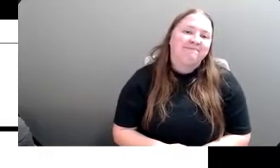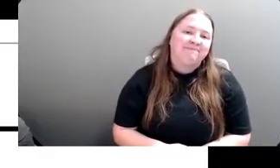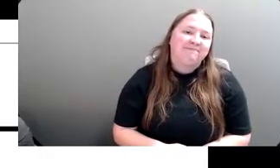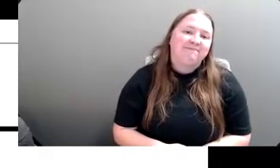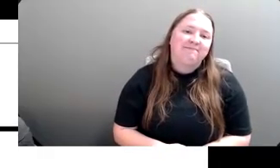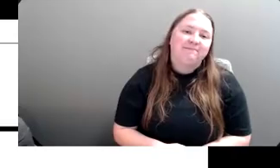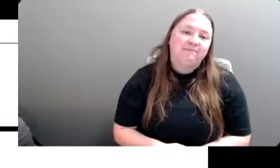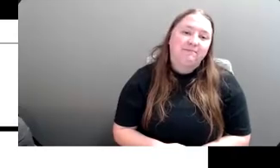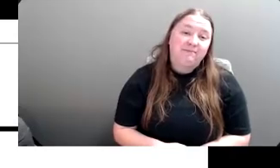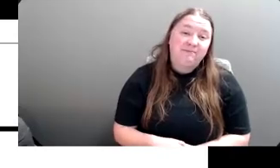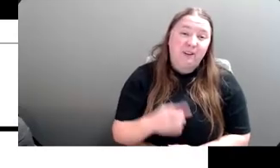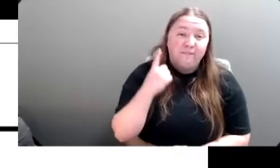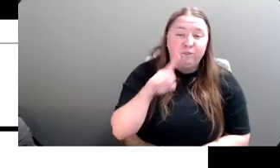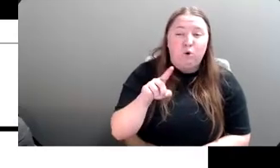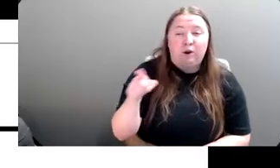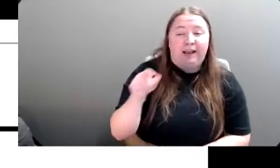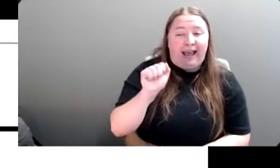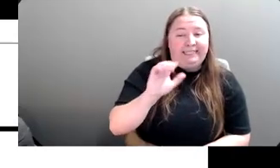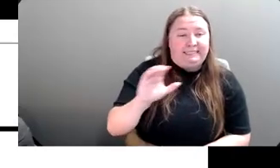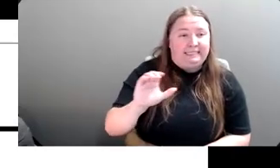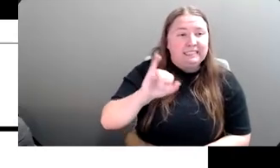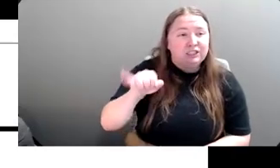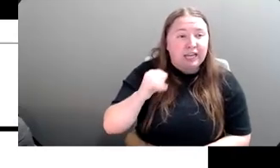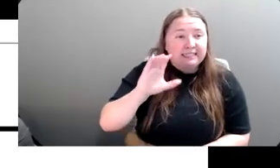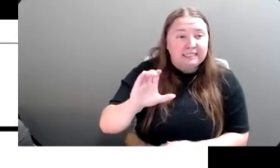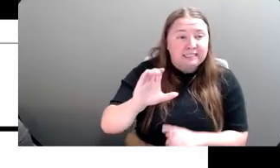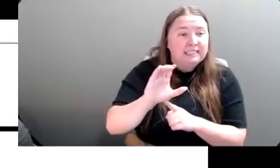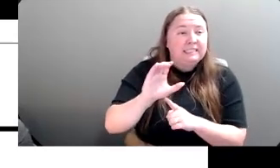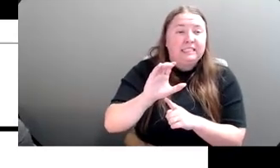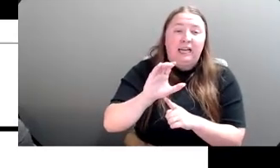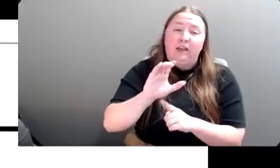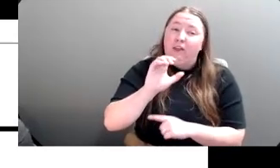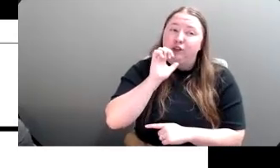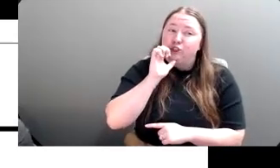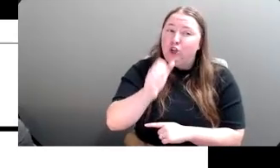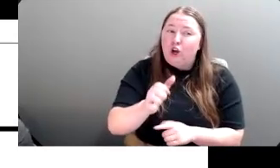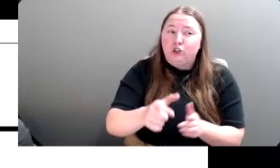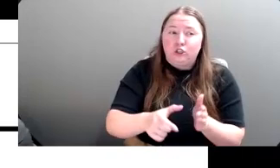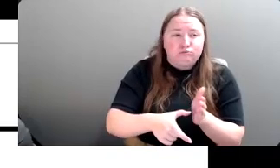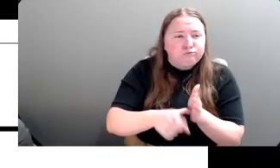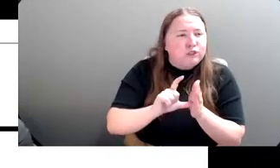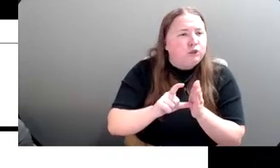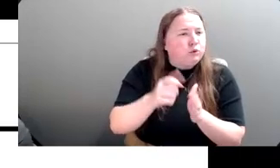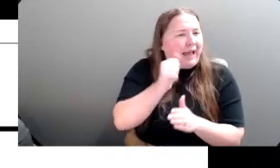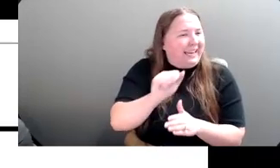For ACCJC, they are not going to review any hybrid courses okay.